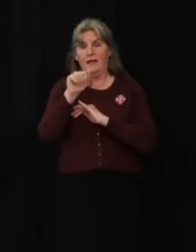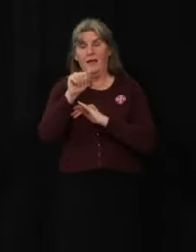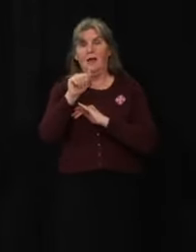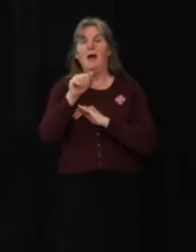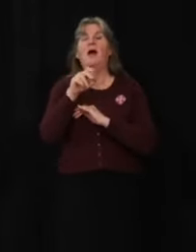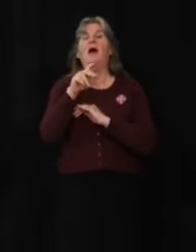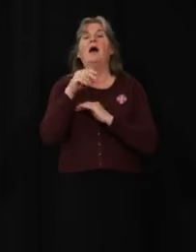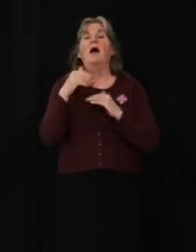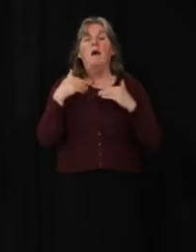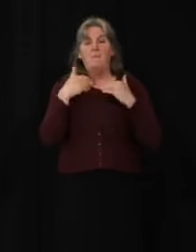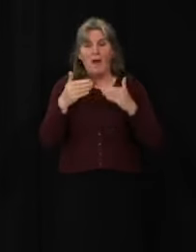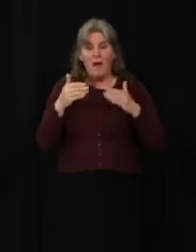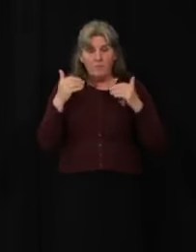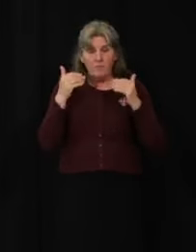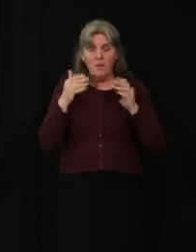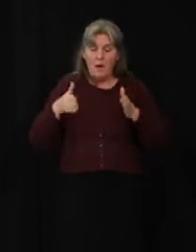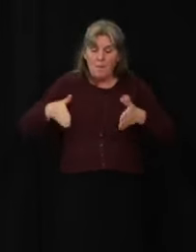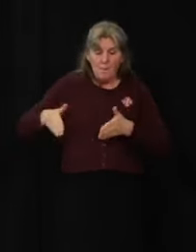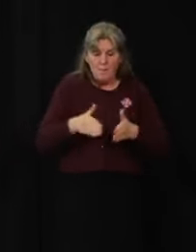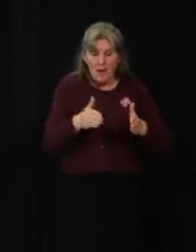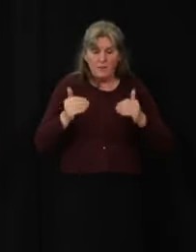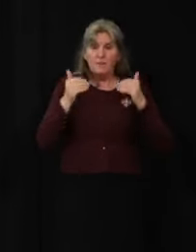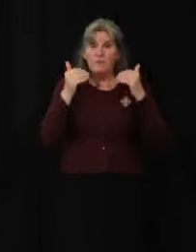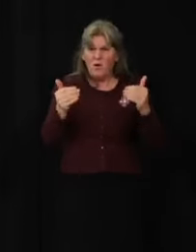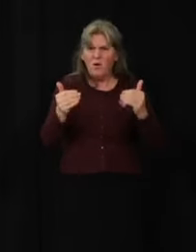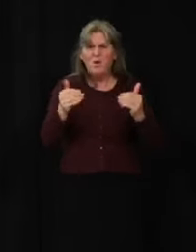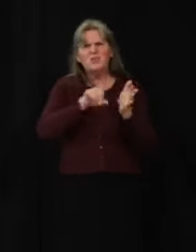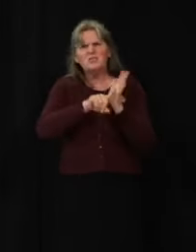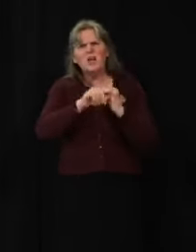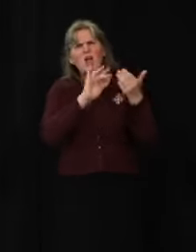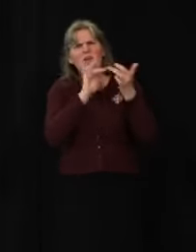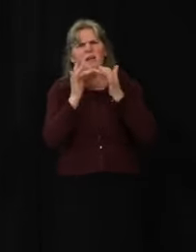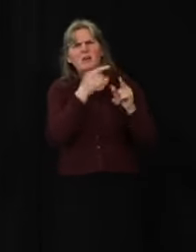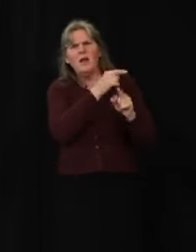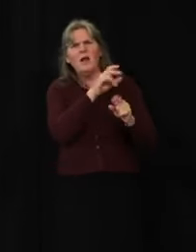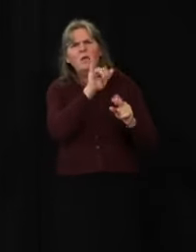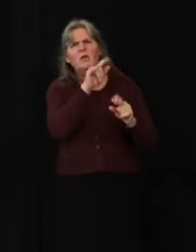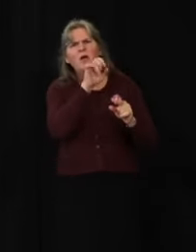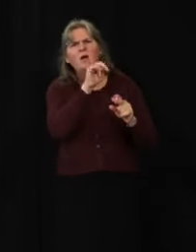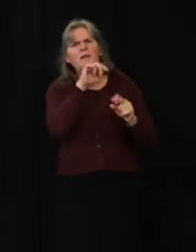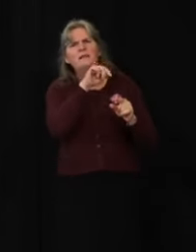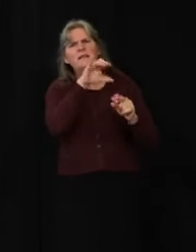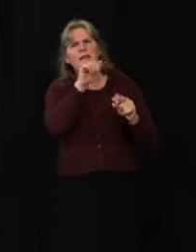other reasons, and then we get COVID cases on top of that. So it really combinations of